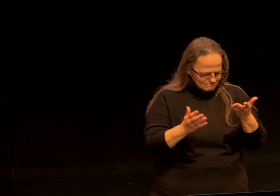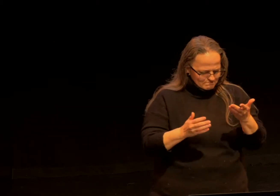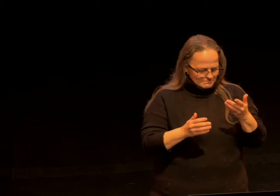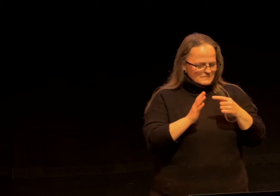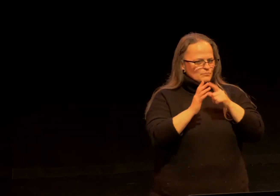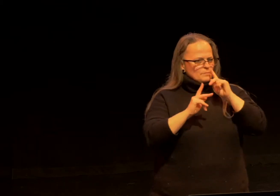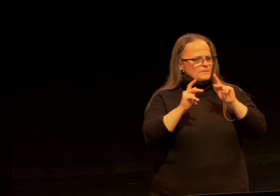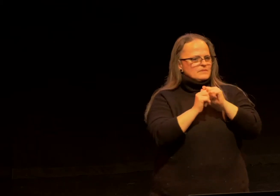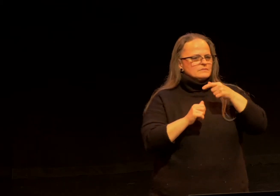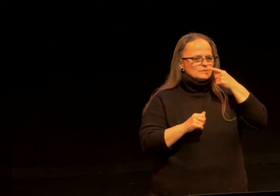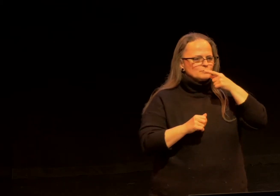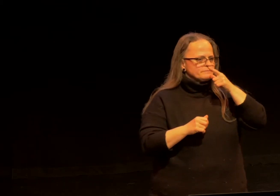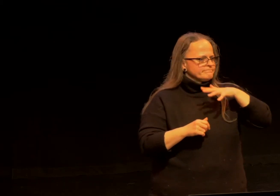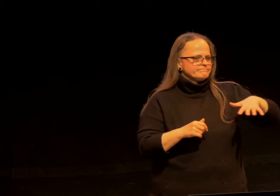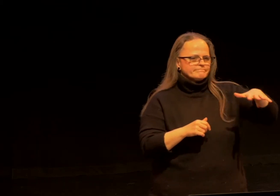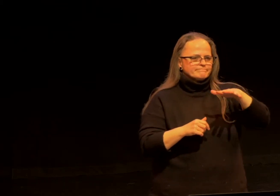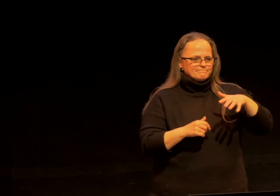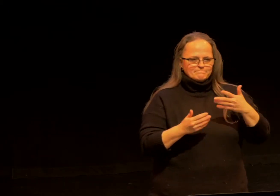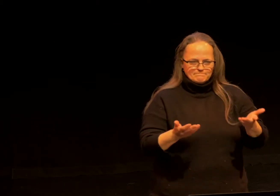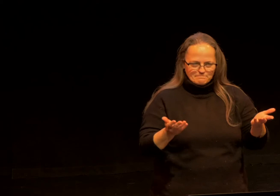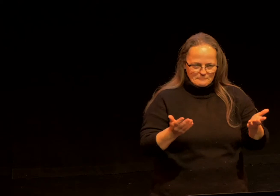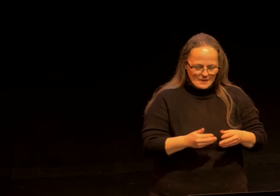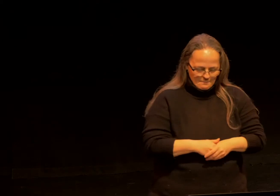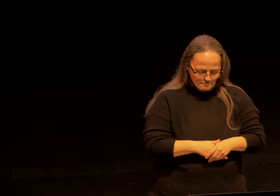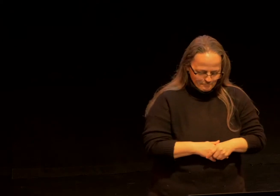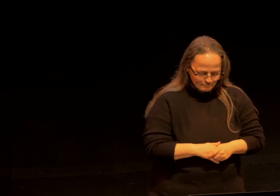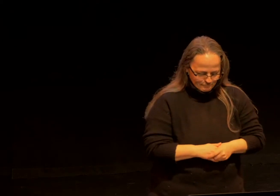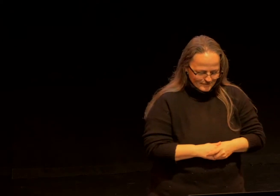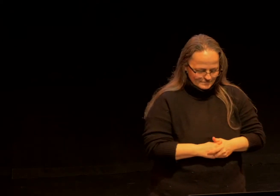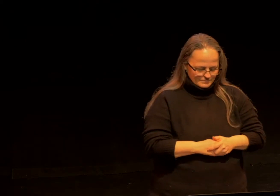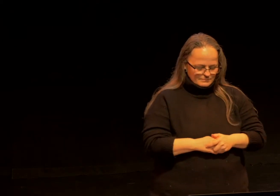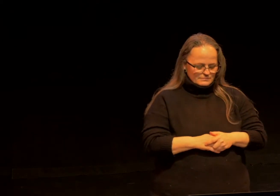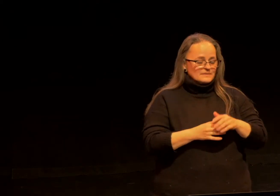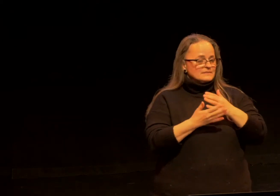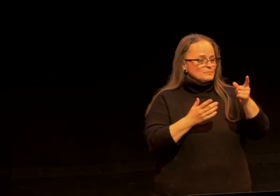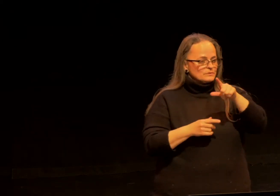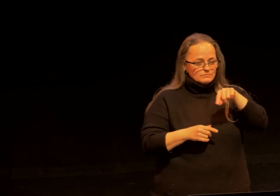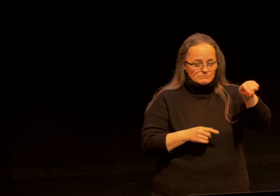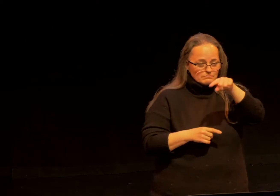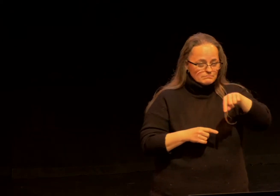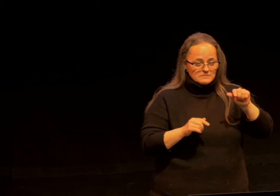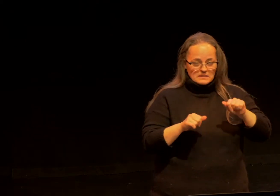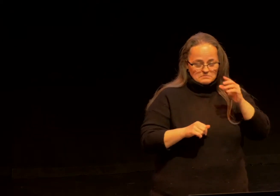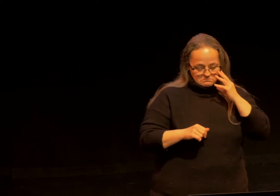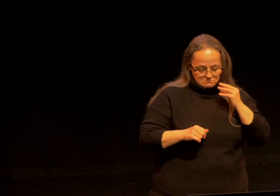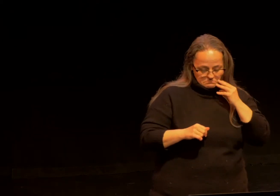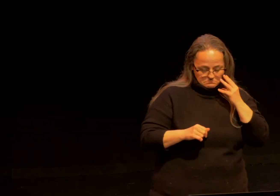for example, if I don't have an ASL interpreter with me, then I don't have access to communication at the same level as everybody else.